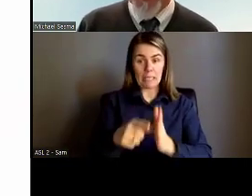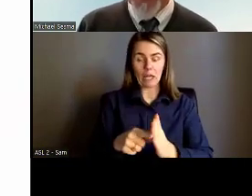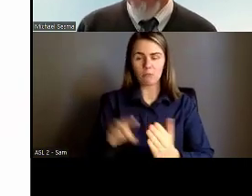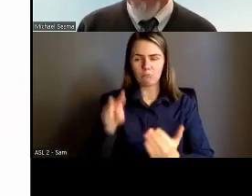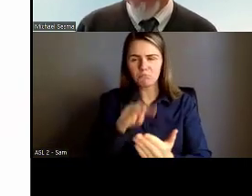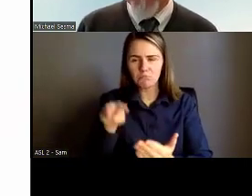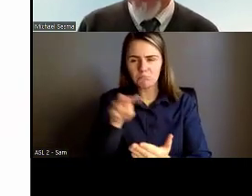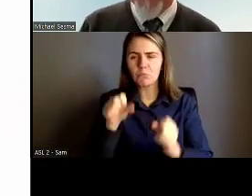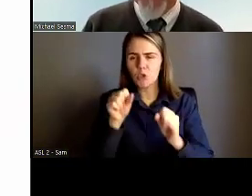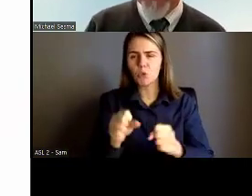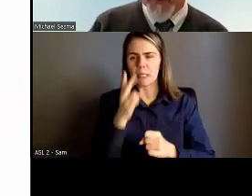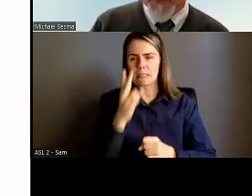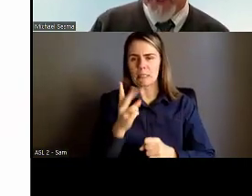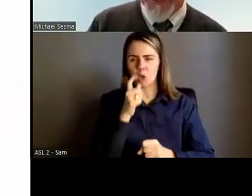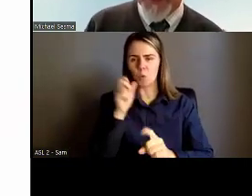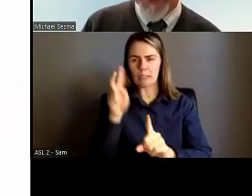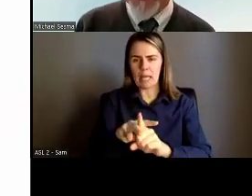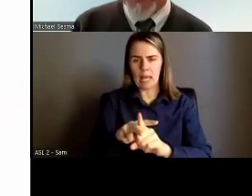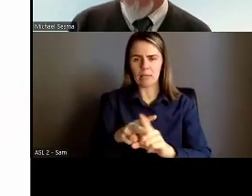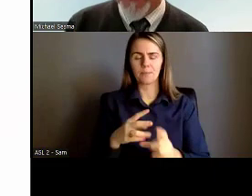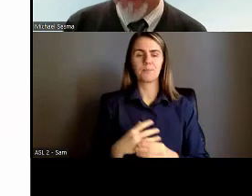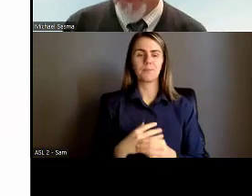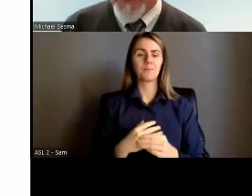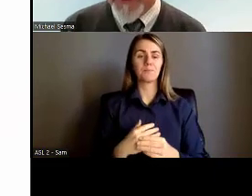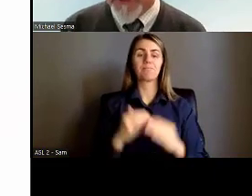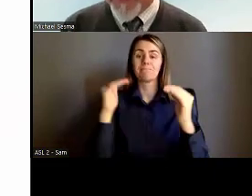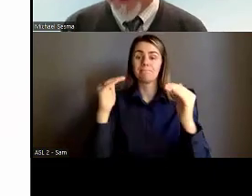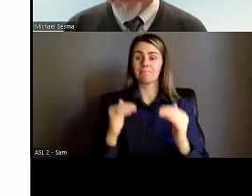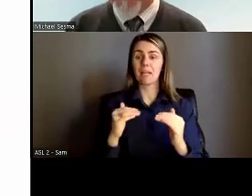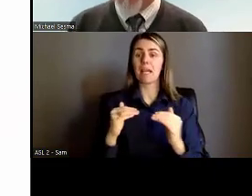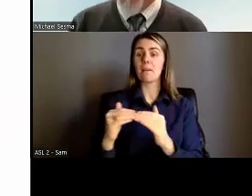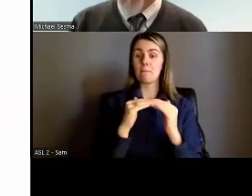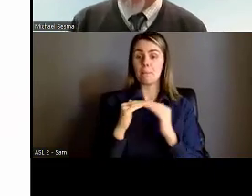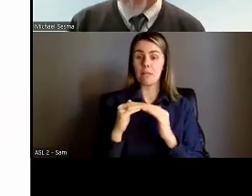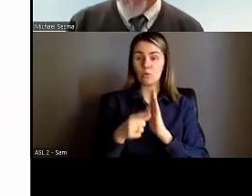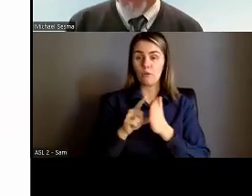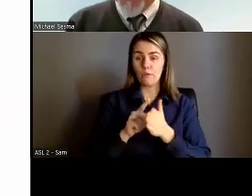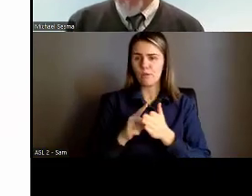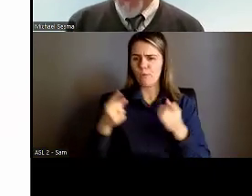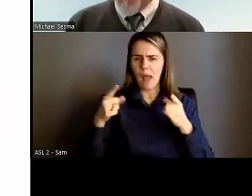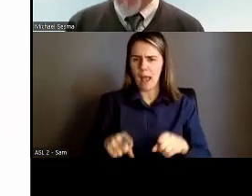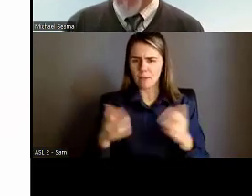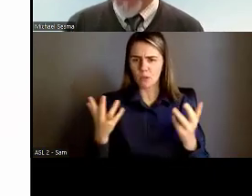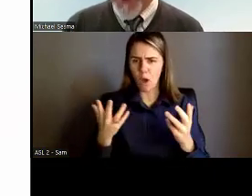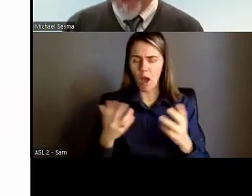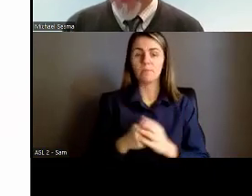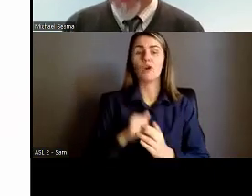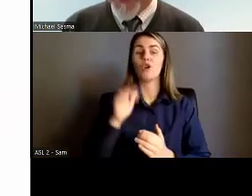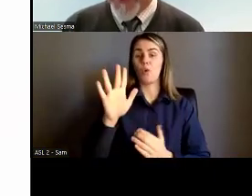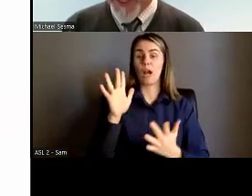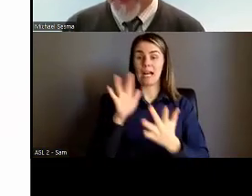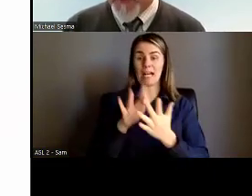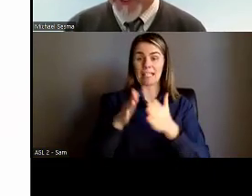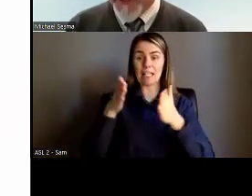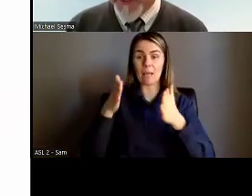So what happens in peer review? So your key contact at this point is the Scientific Review Officer. That person is named on the Commons page.